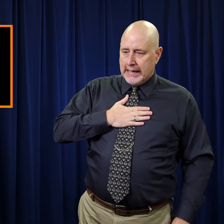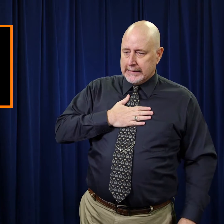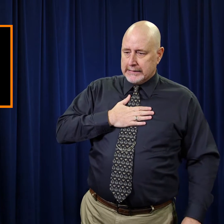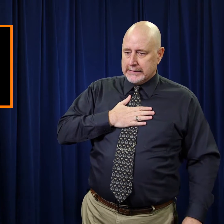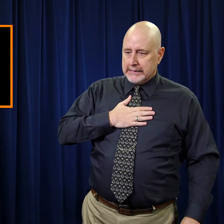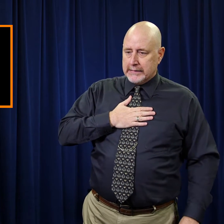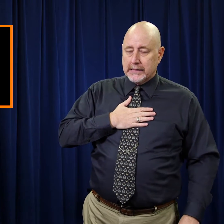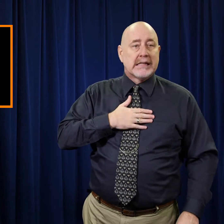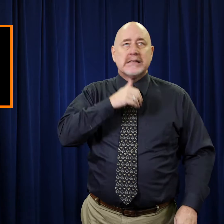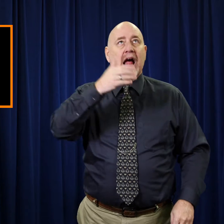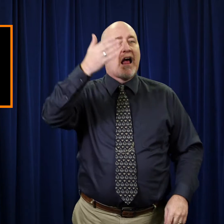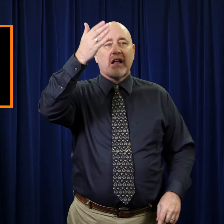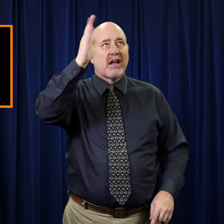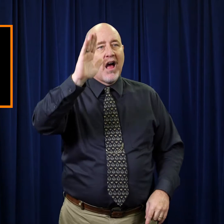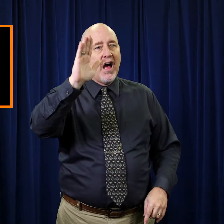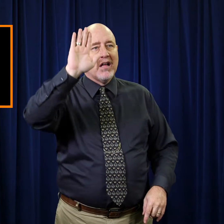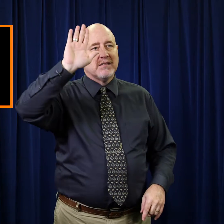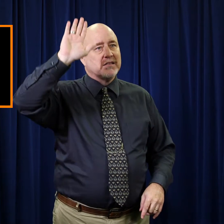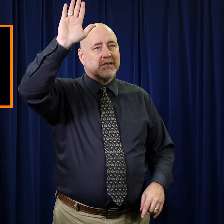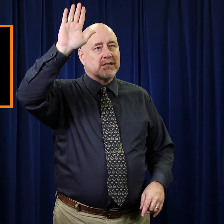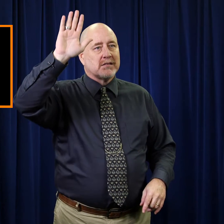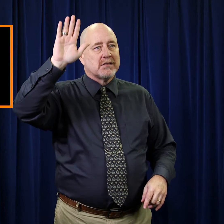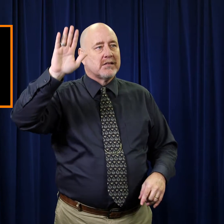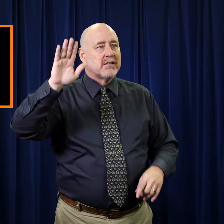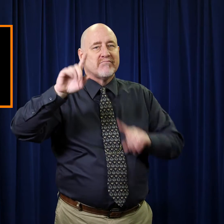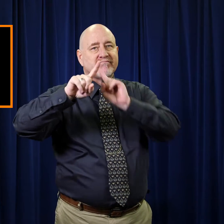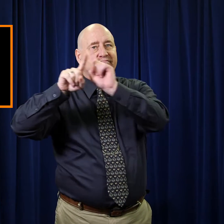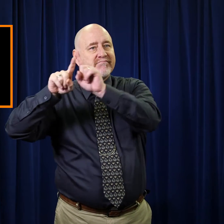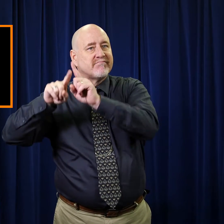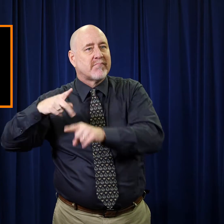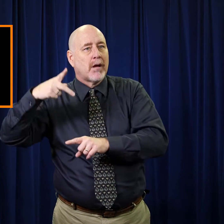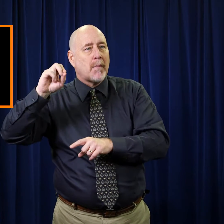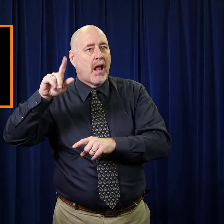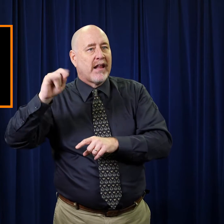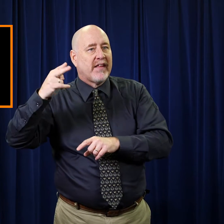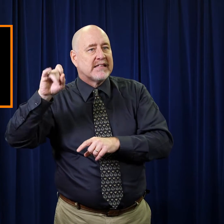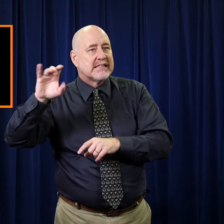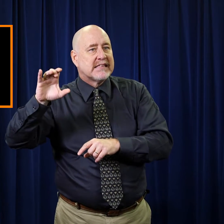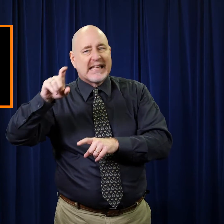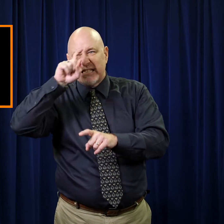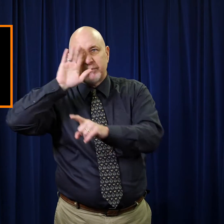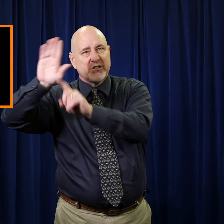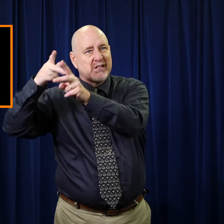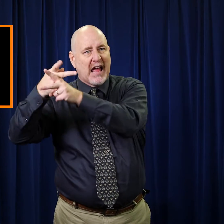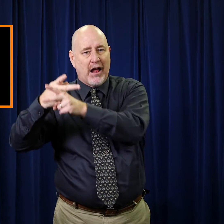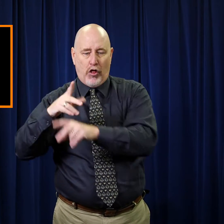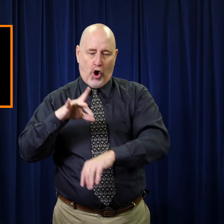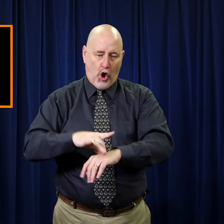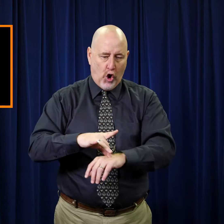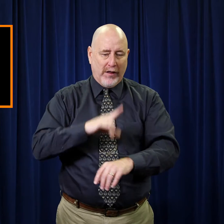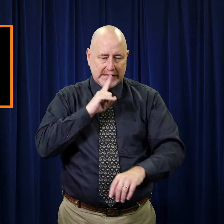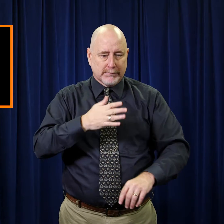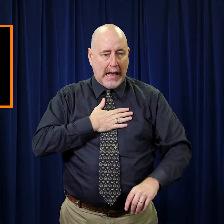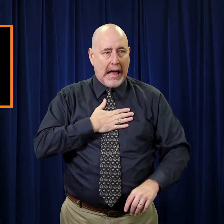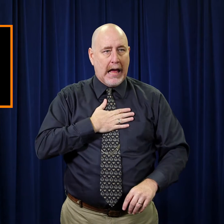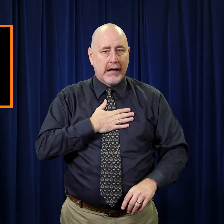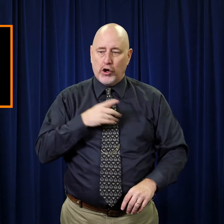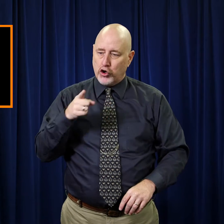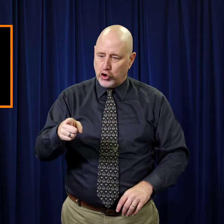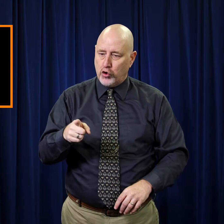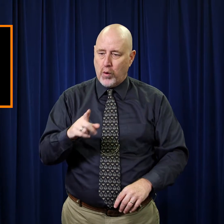Not the gods—the polytheistic idea of the Egyptians. "The earth is Mine.